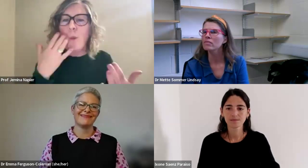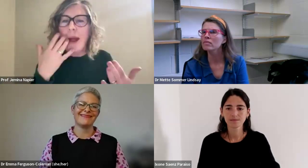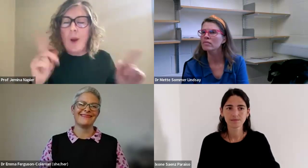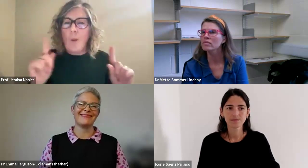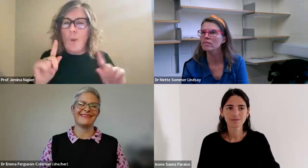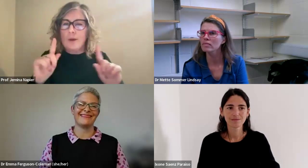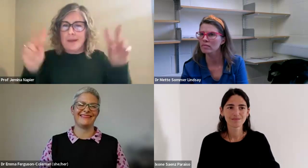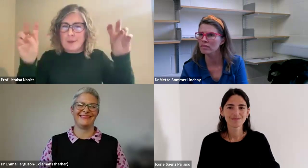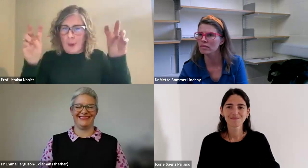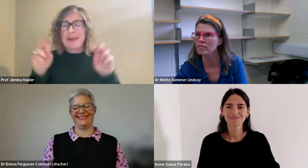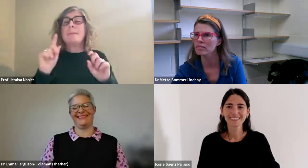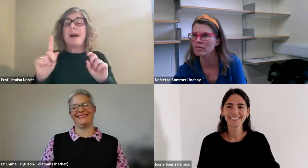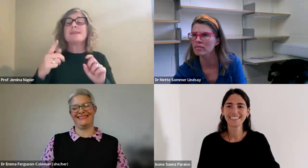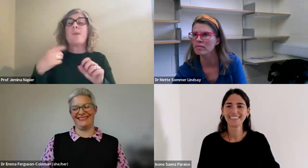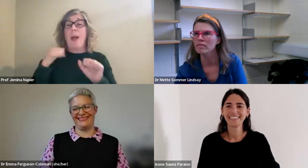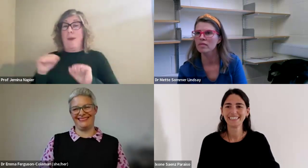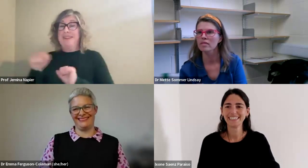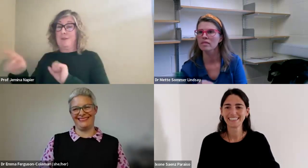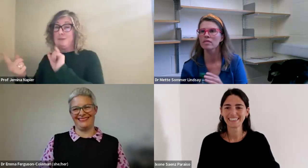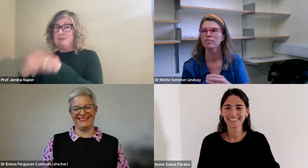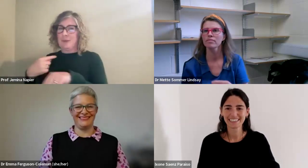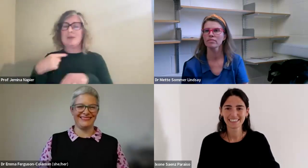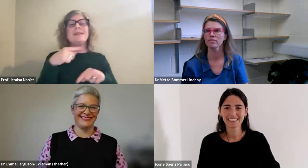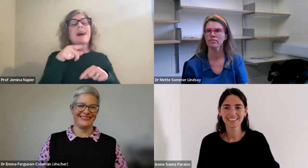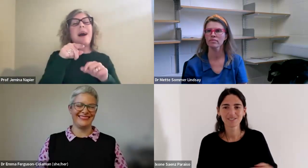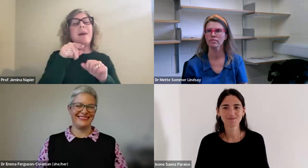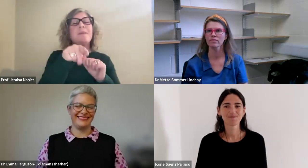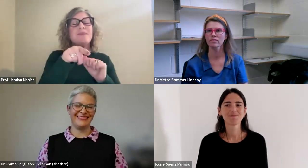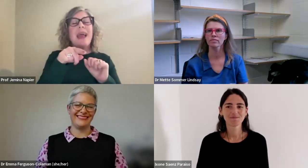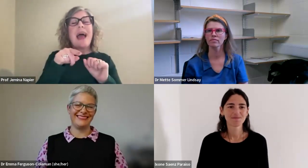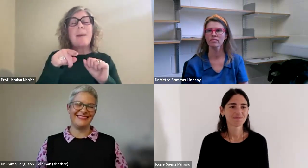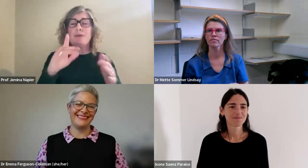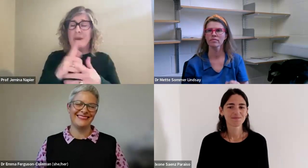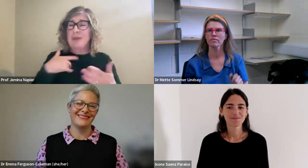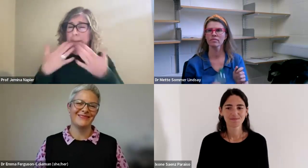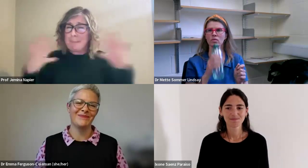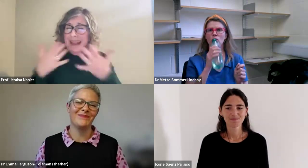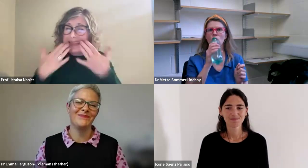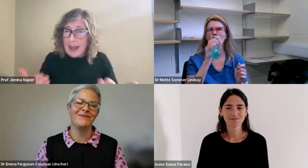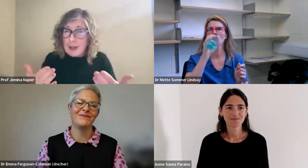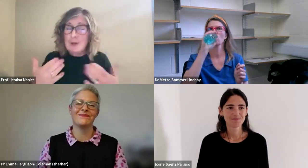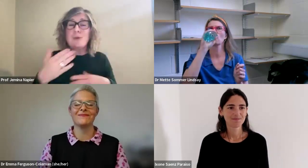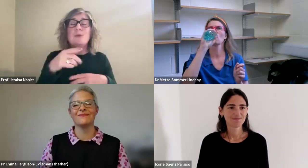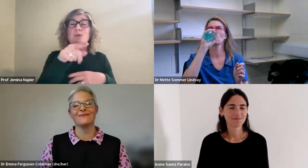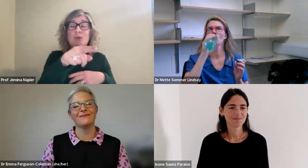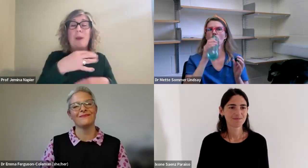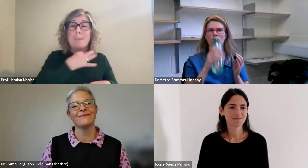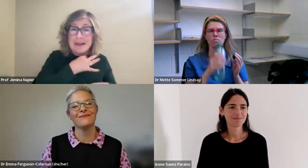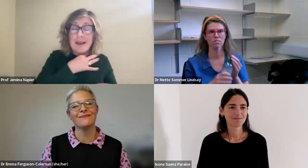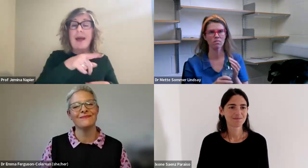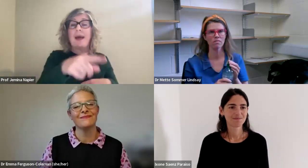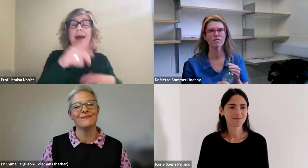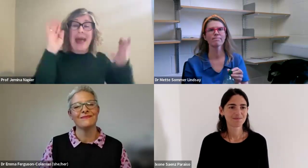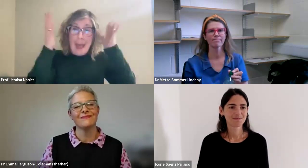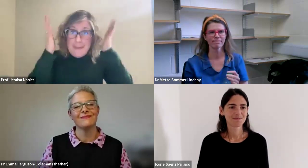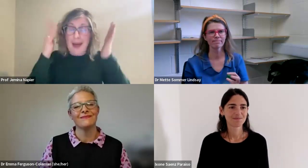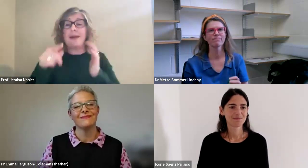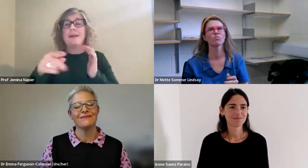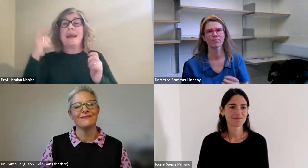me what to say. I'll wait for her response, while I'm doing that a really big thank you to Mette,